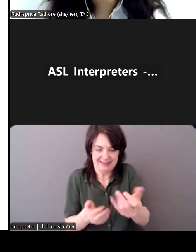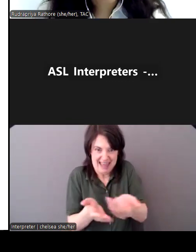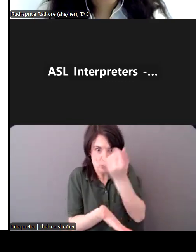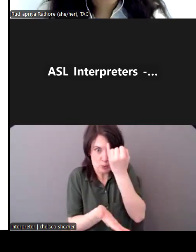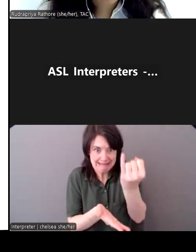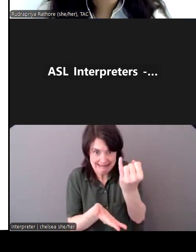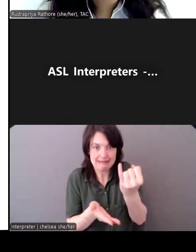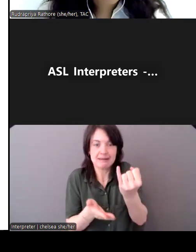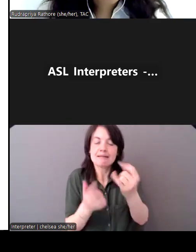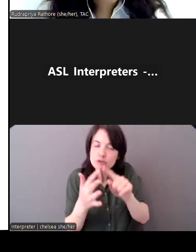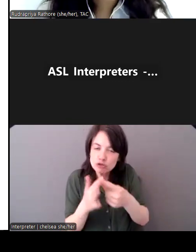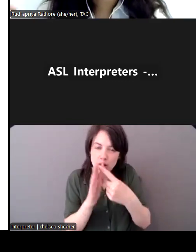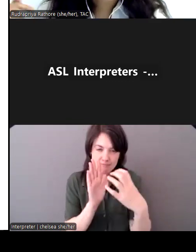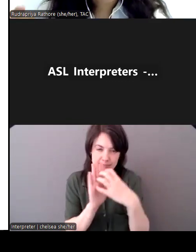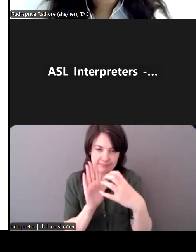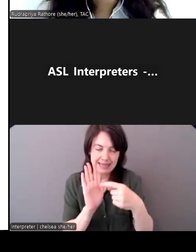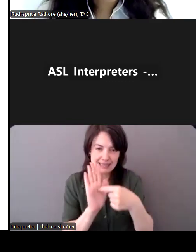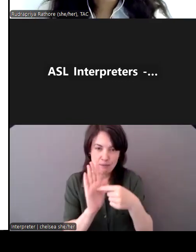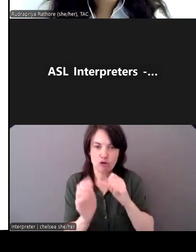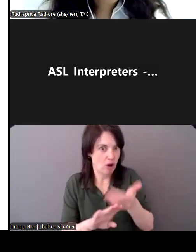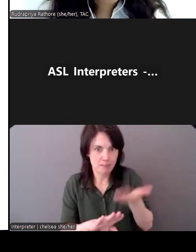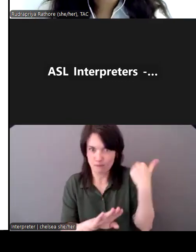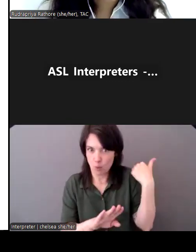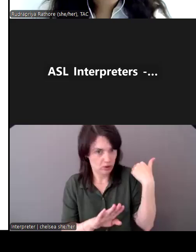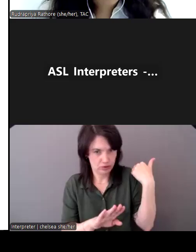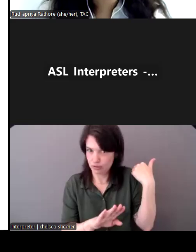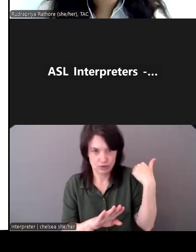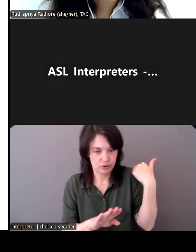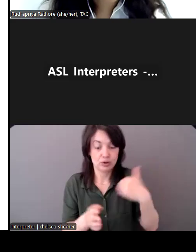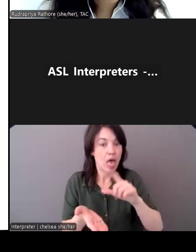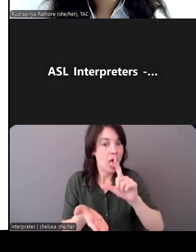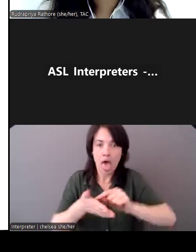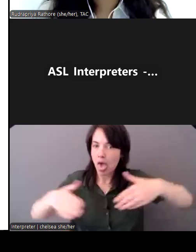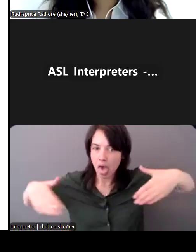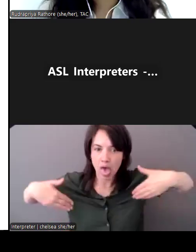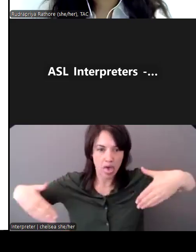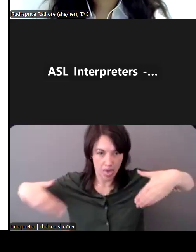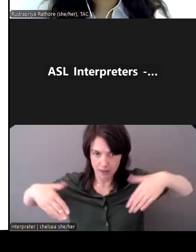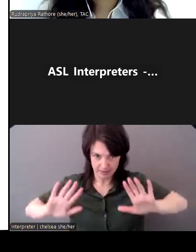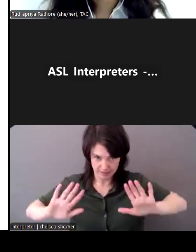published work it needs to be unpublished and it needs to be from the actual project that you're